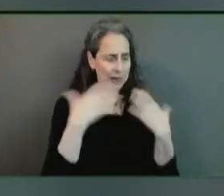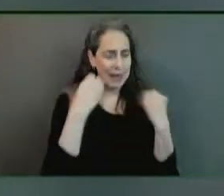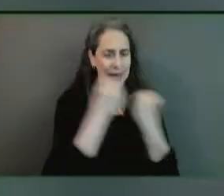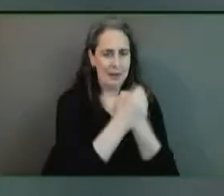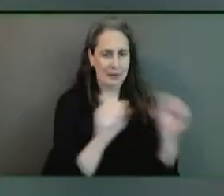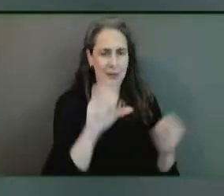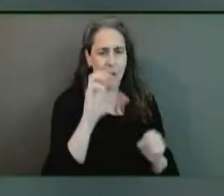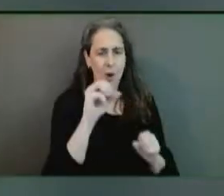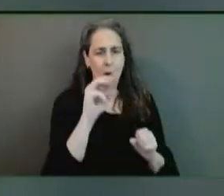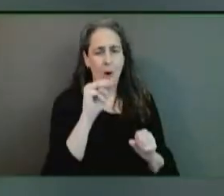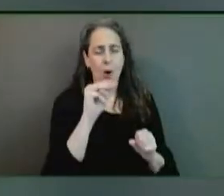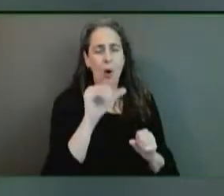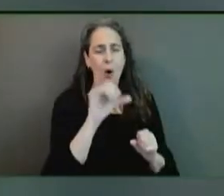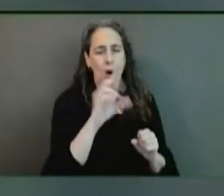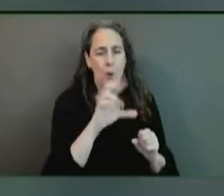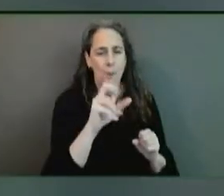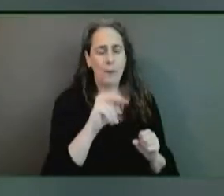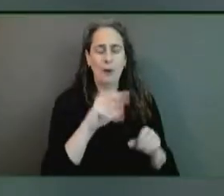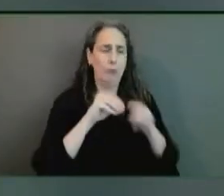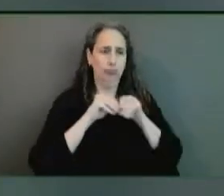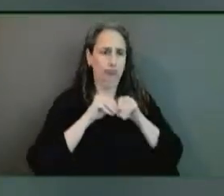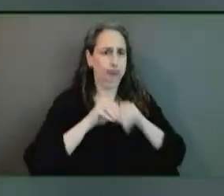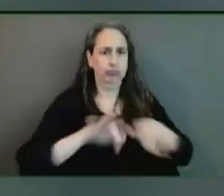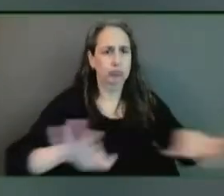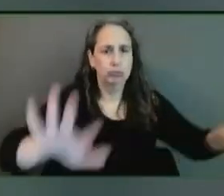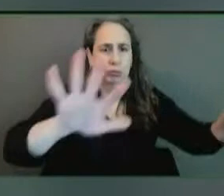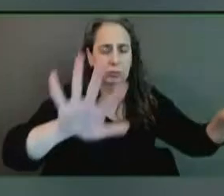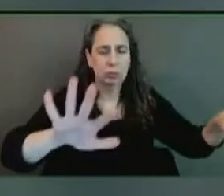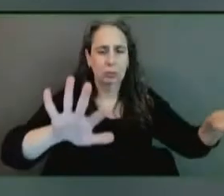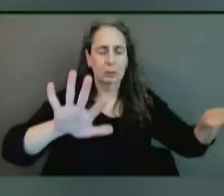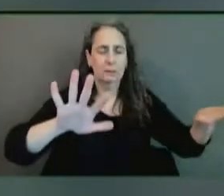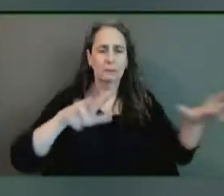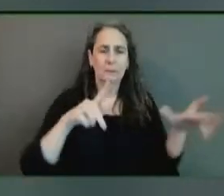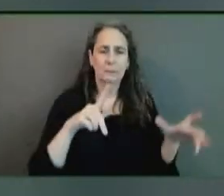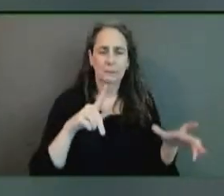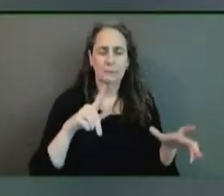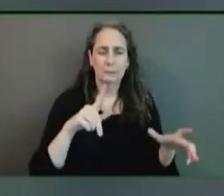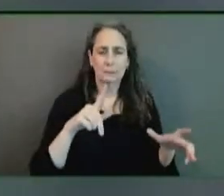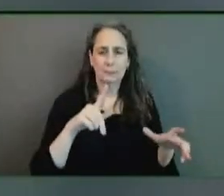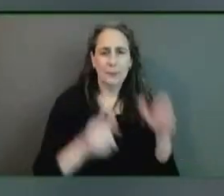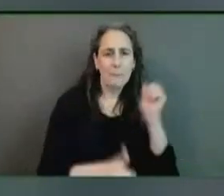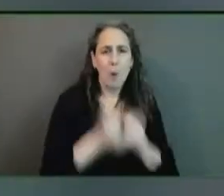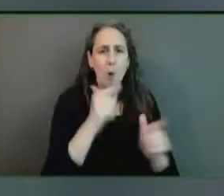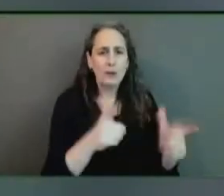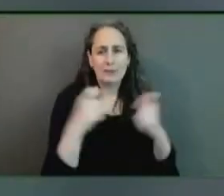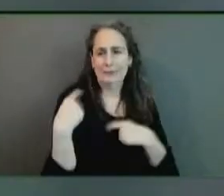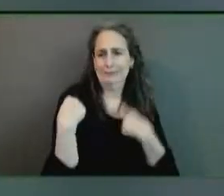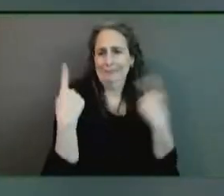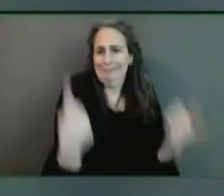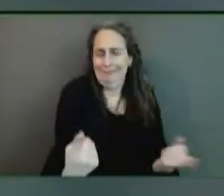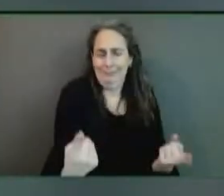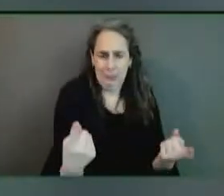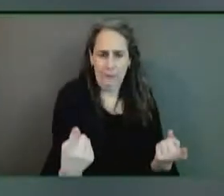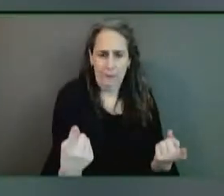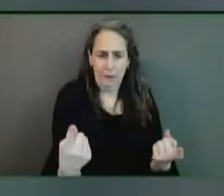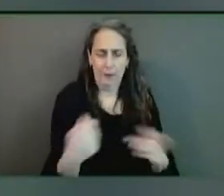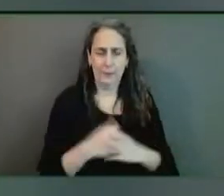communities, Health and safety. On the cross variants. Touch transmissibility has spread the